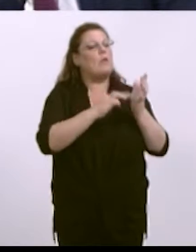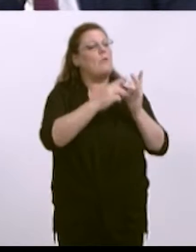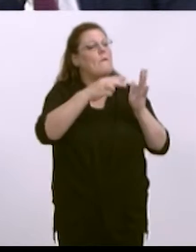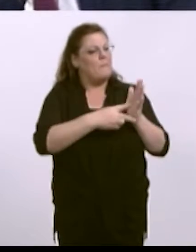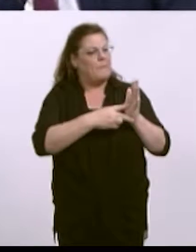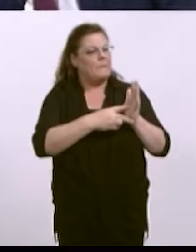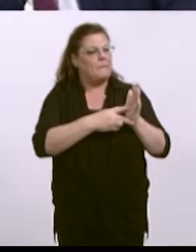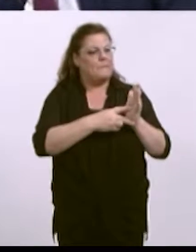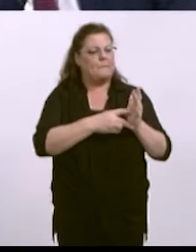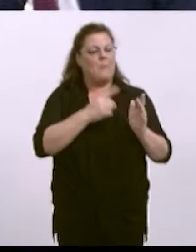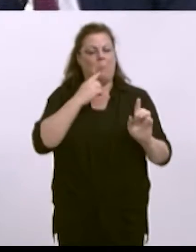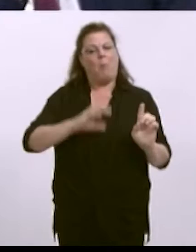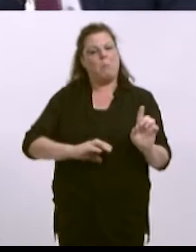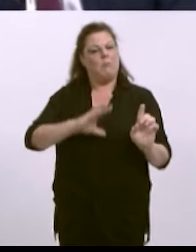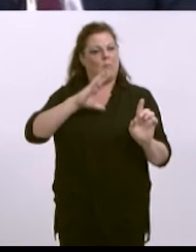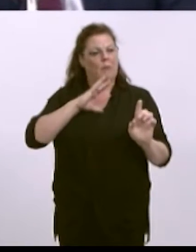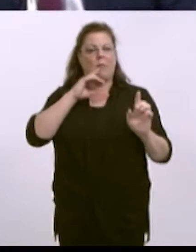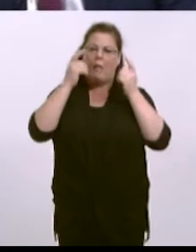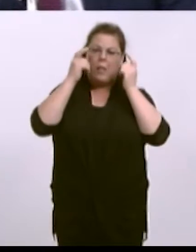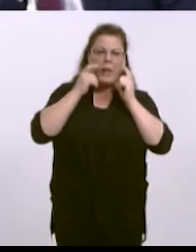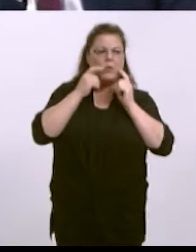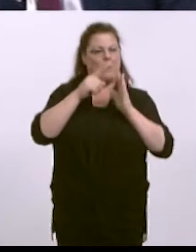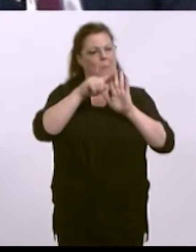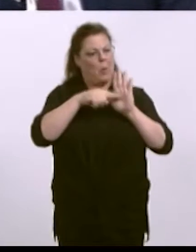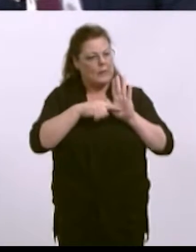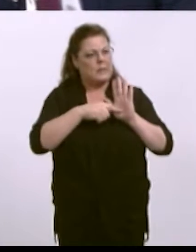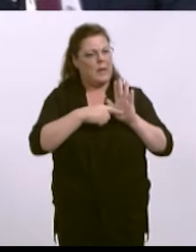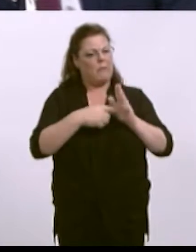however, that we have the legislative and policy levers to continue to improve the lives